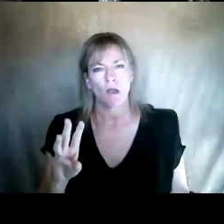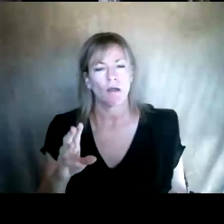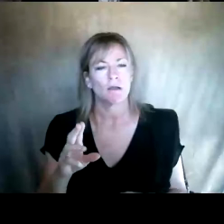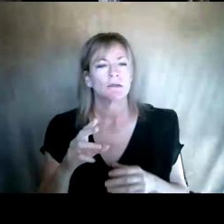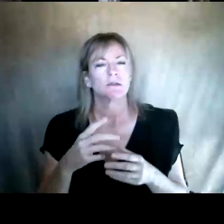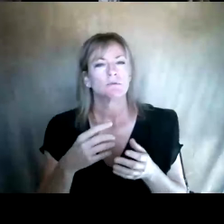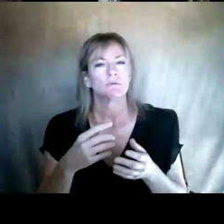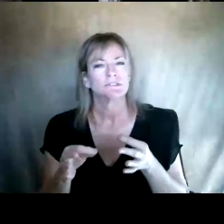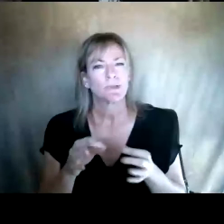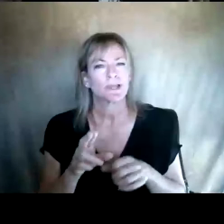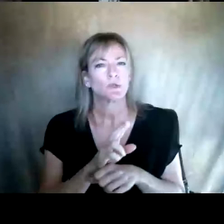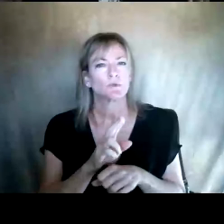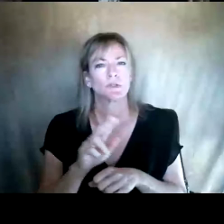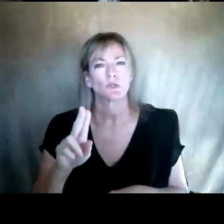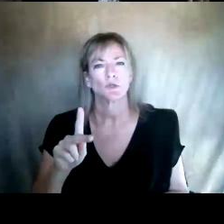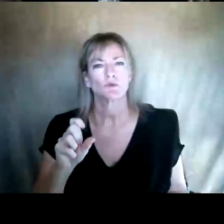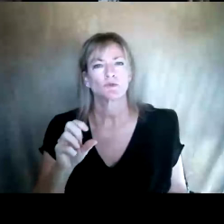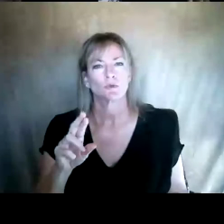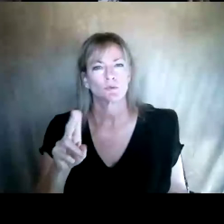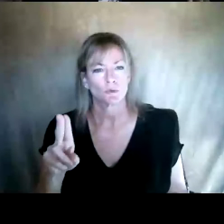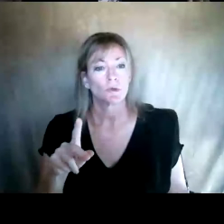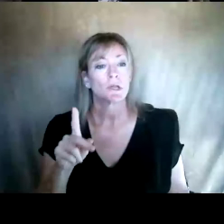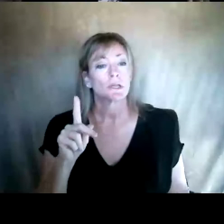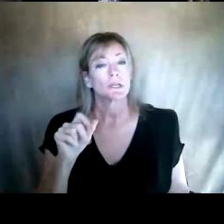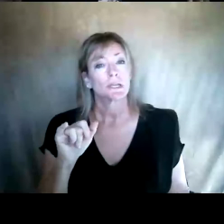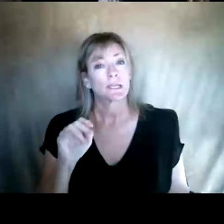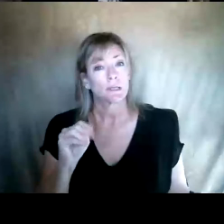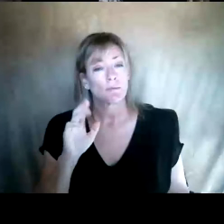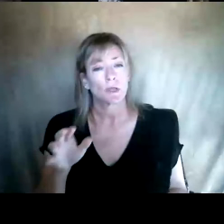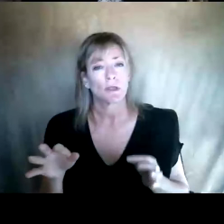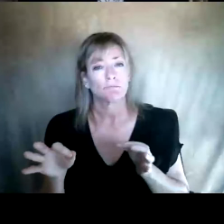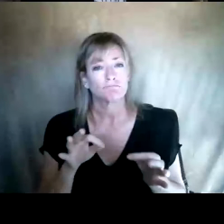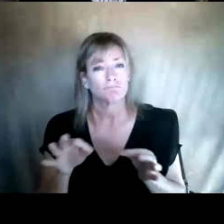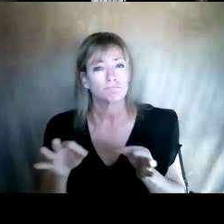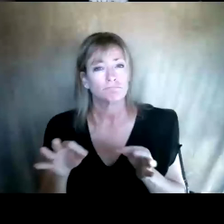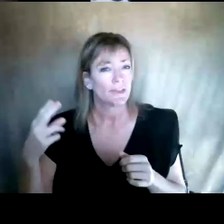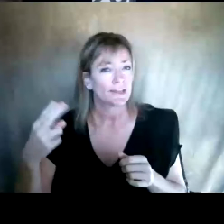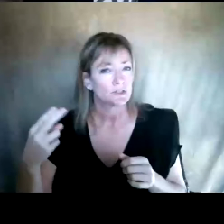KIM IS GOING TO GIVE US A FEATURE ON THE HISTORY AND HOW THEY ARE